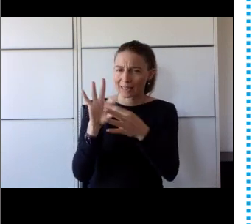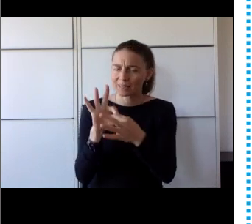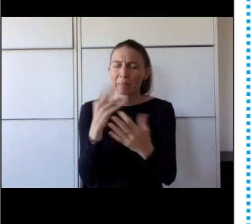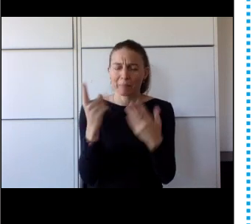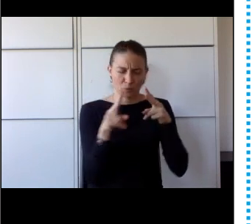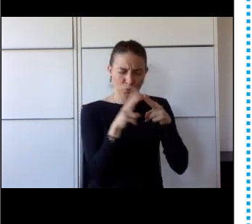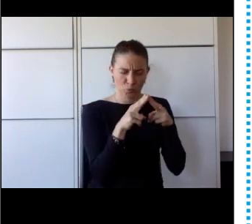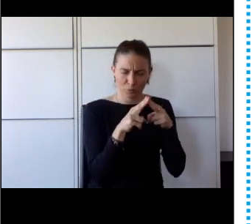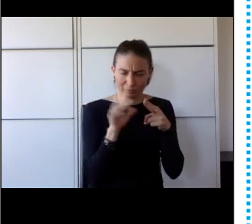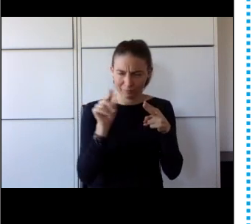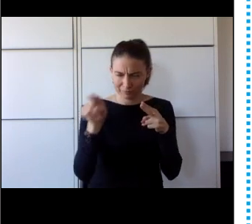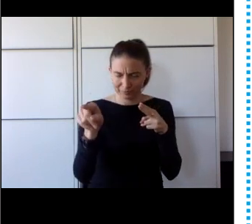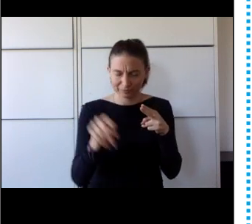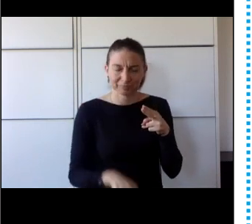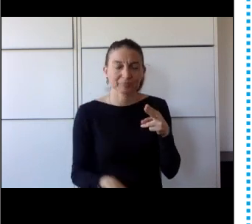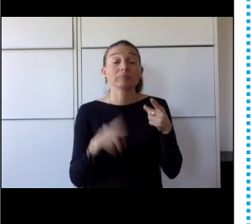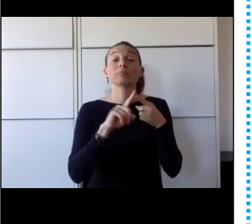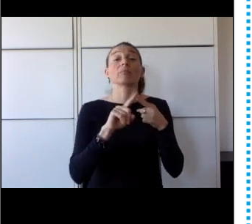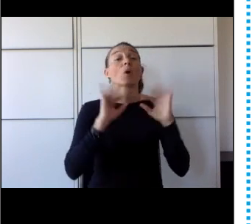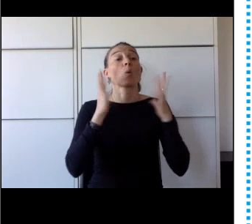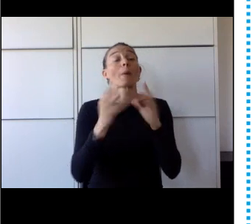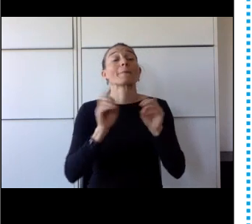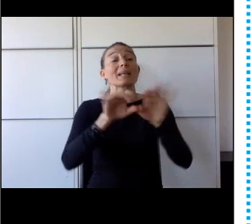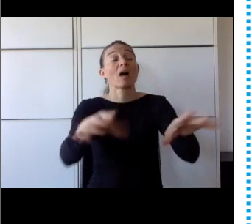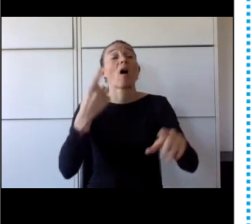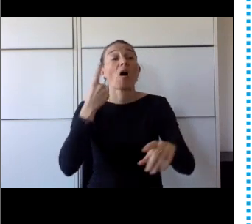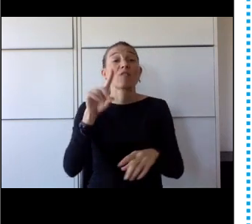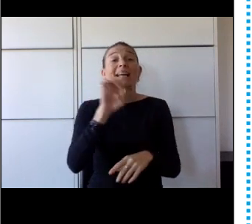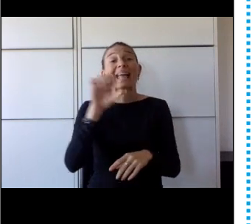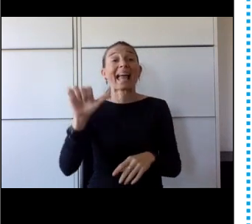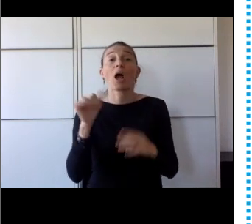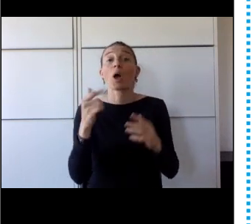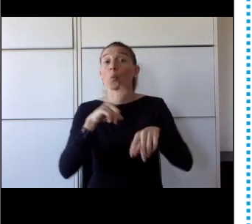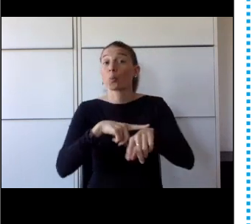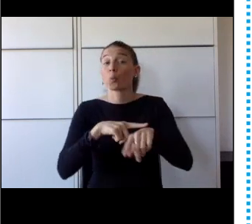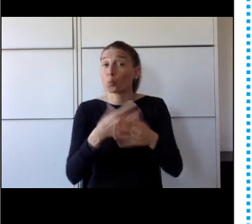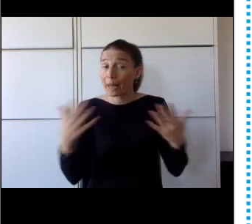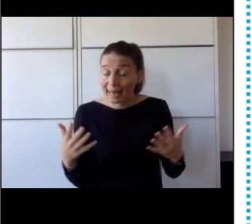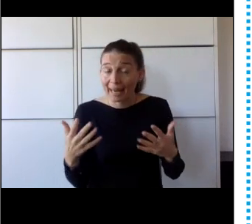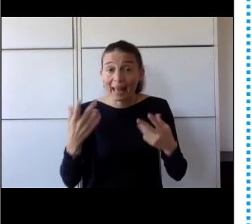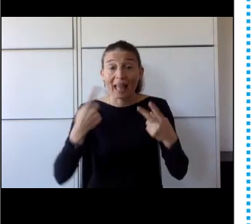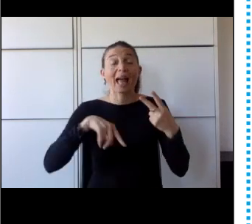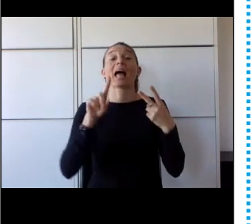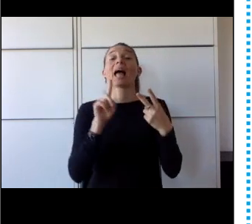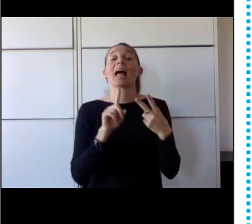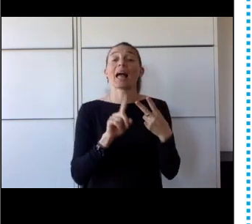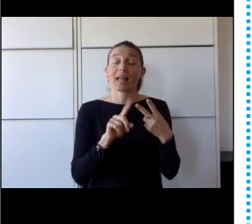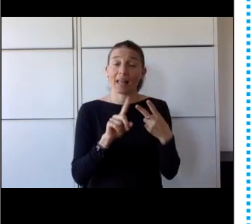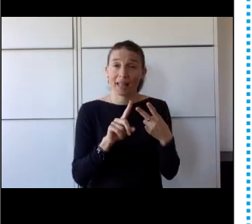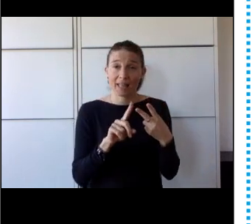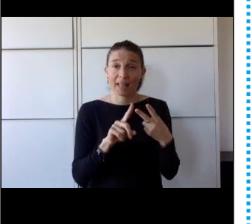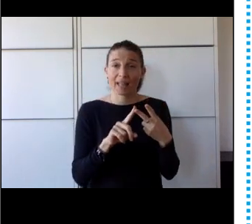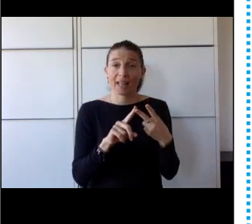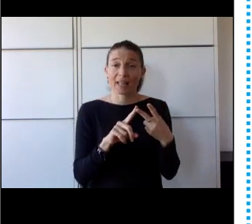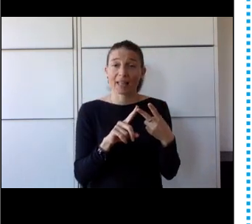When is the webinar on the European Accessibility Act? The second one is: the connections with the Accessibility Act